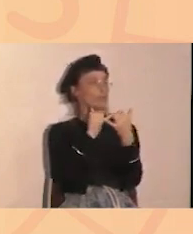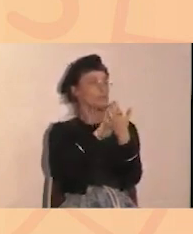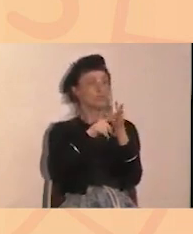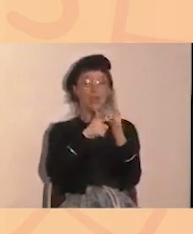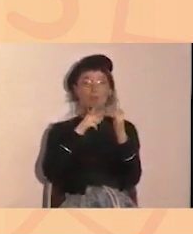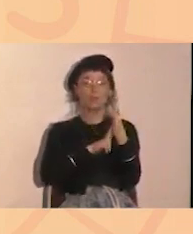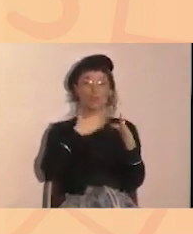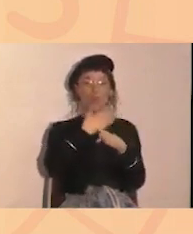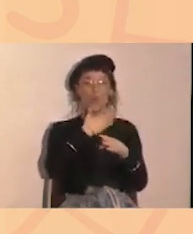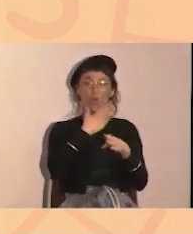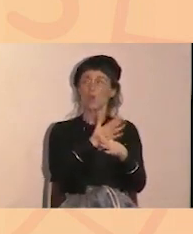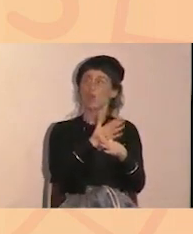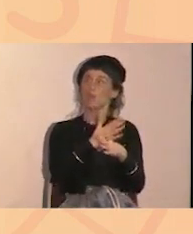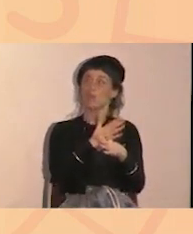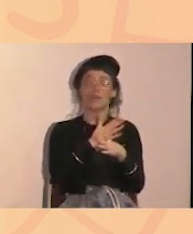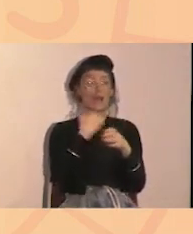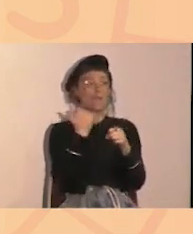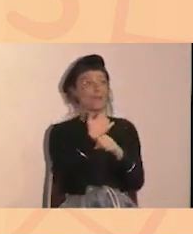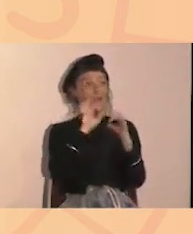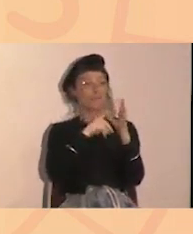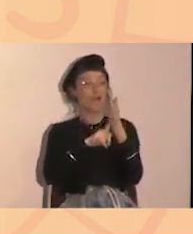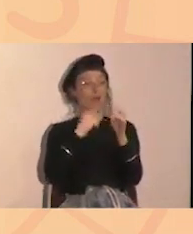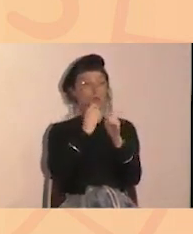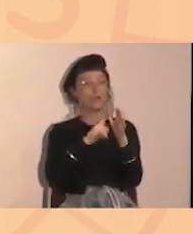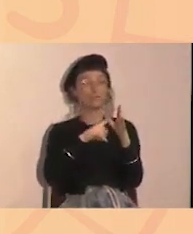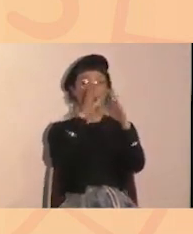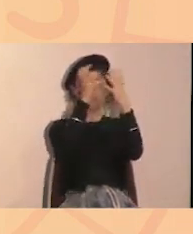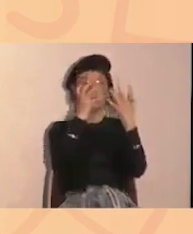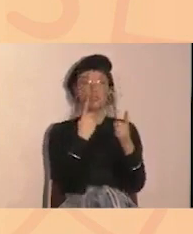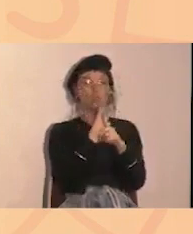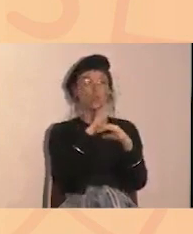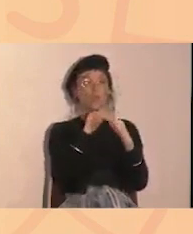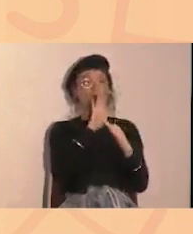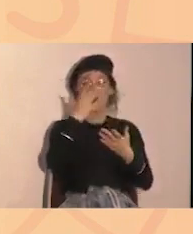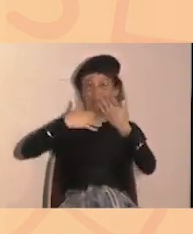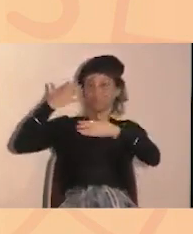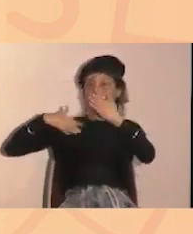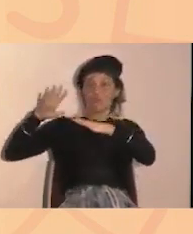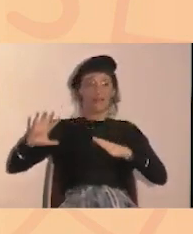which are made from the Balga Tree, really talk about her ancestral relationship to Country.